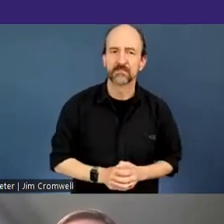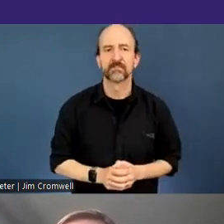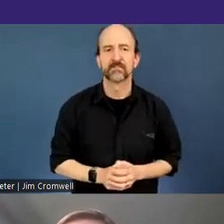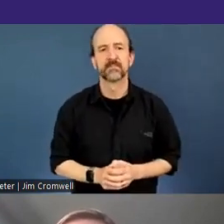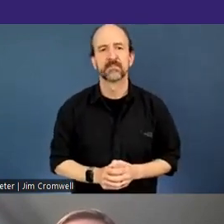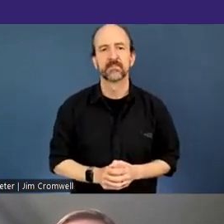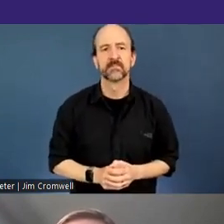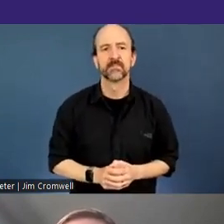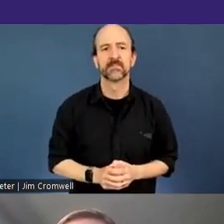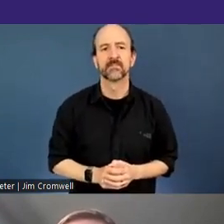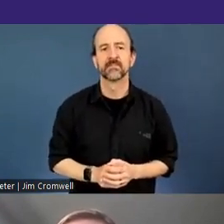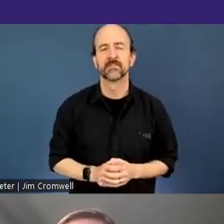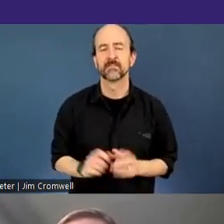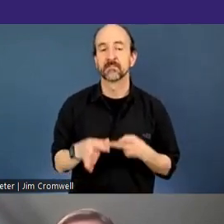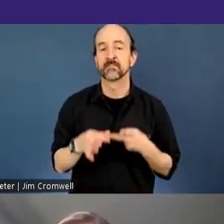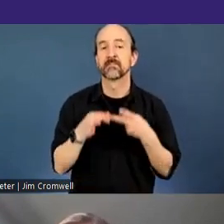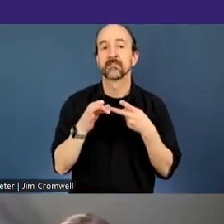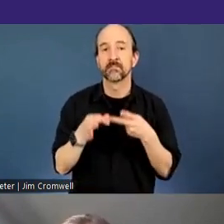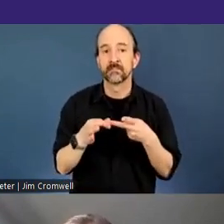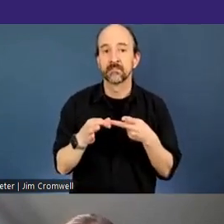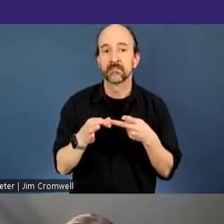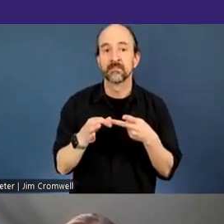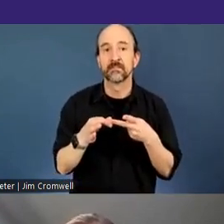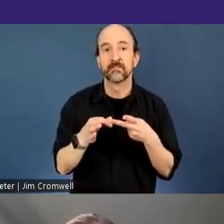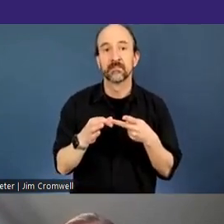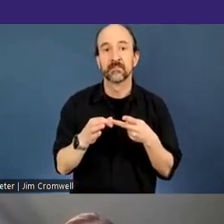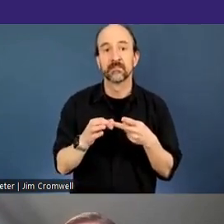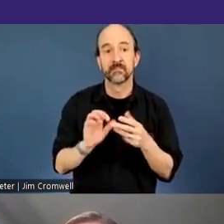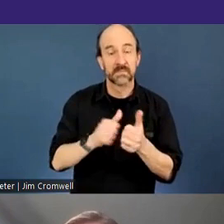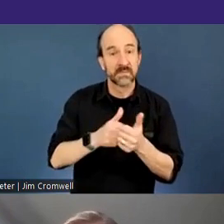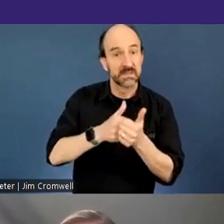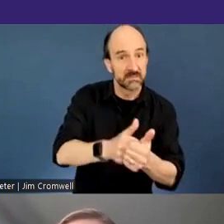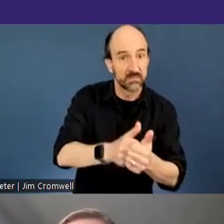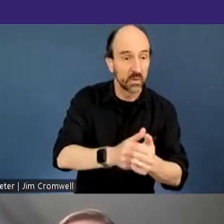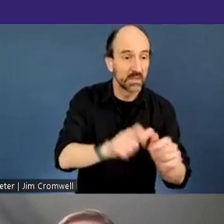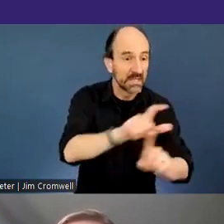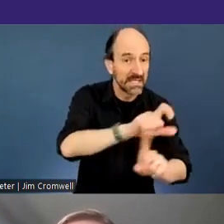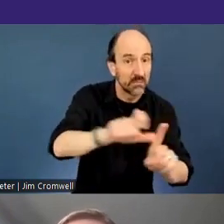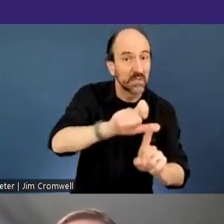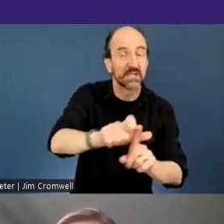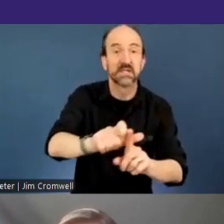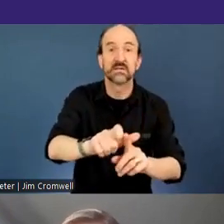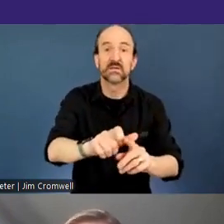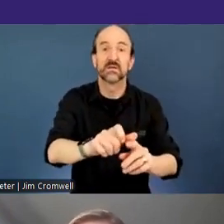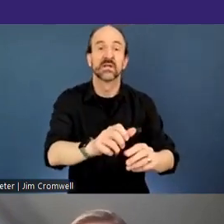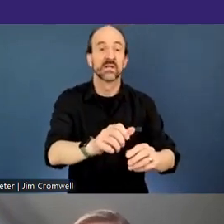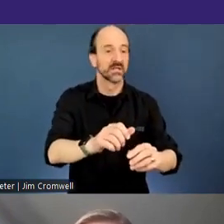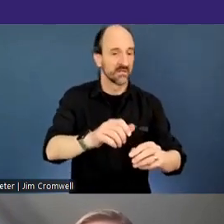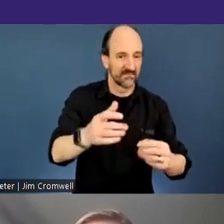Second, we support communities in turning their issues into solutions in the form